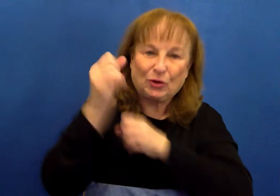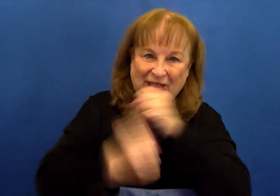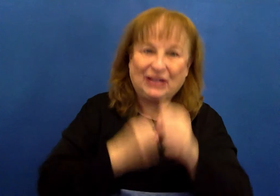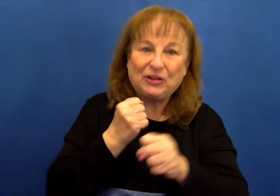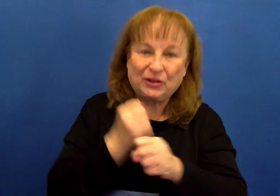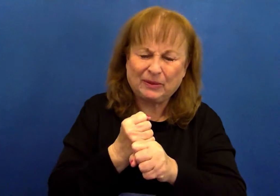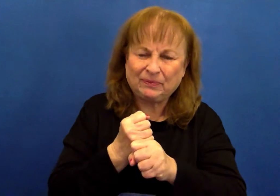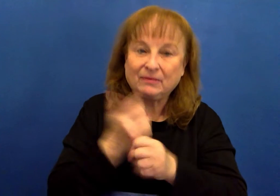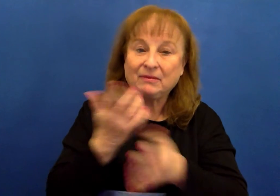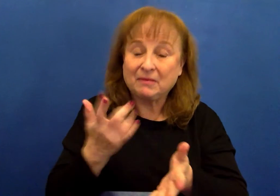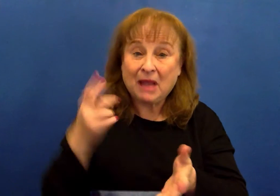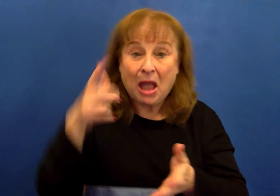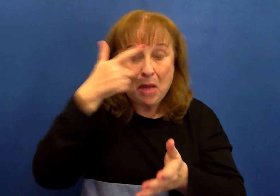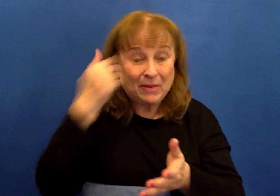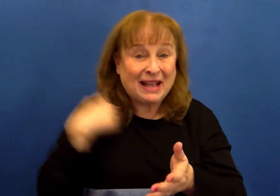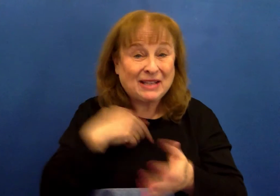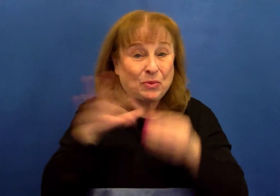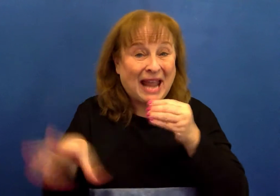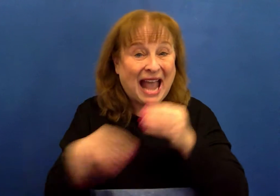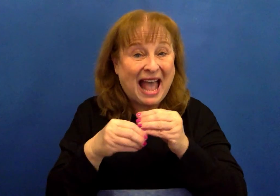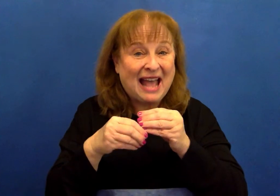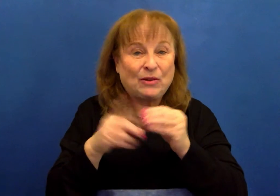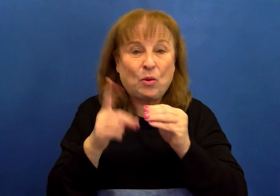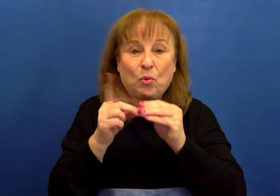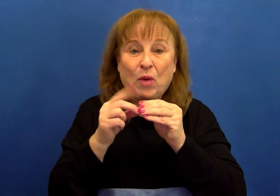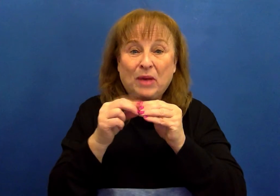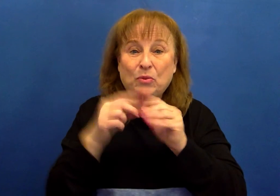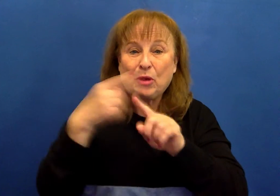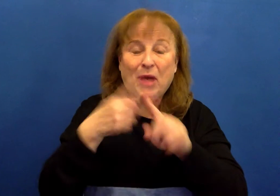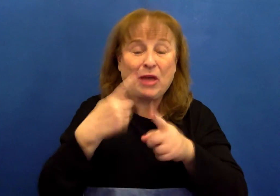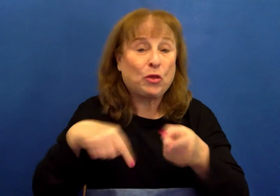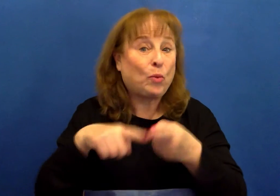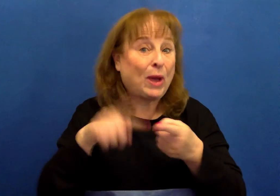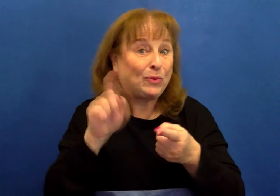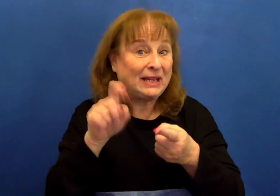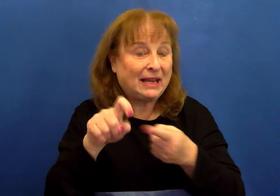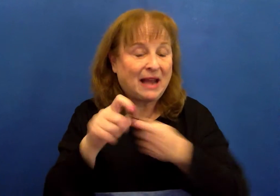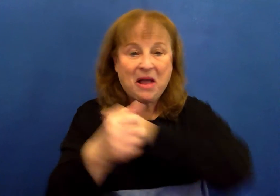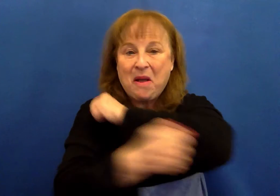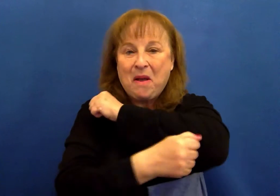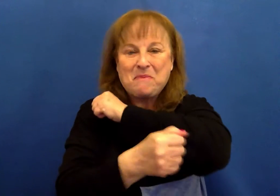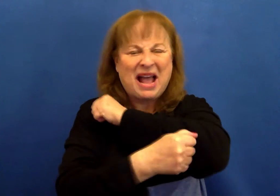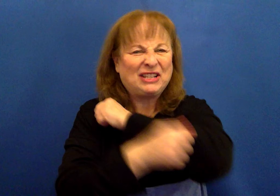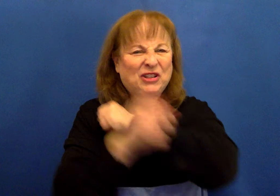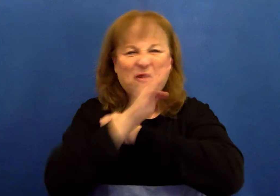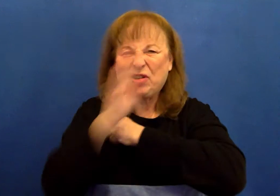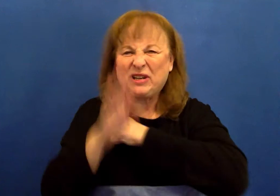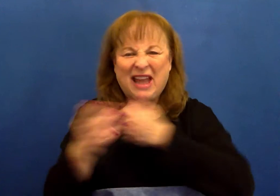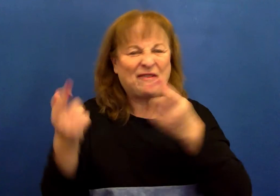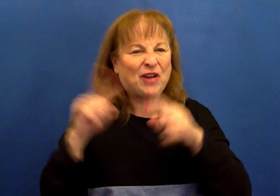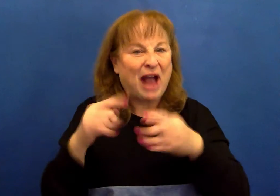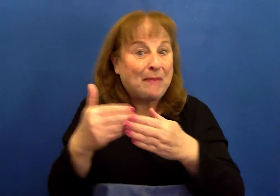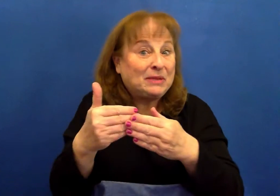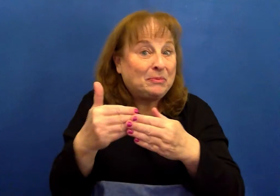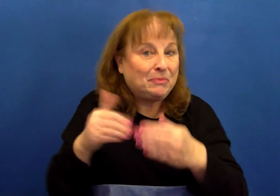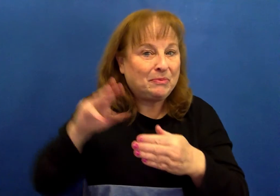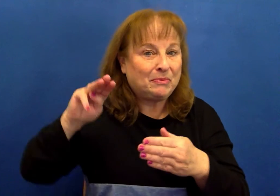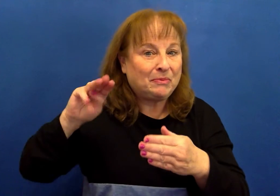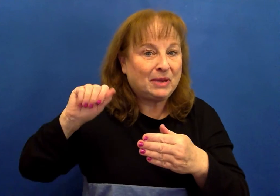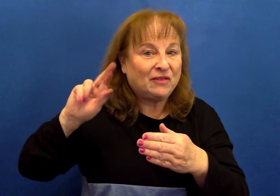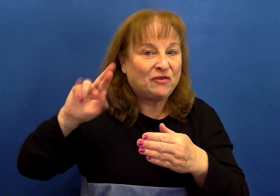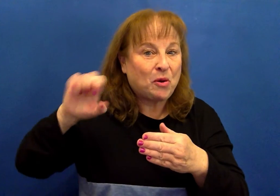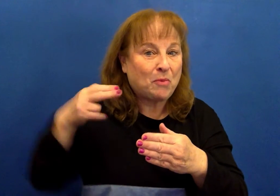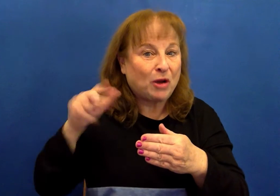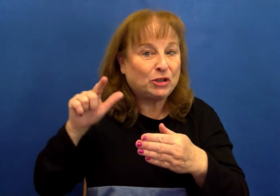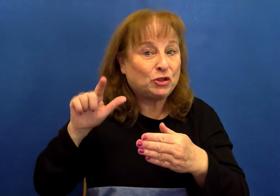Because we add the extra month when needed, Passover never occurs before March 26th and